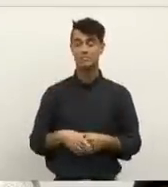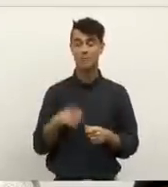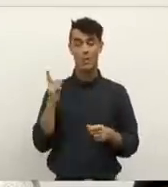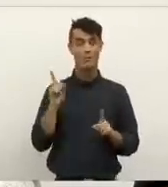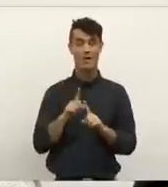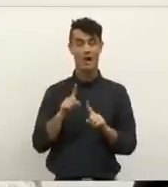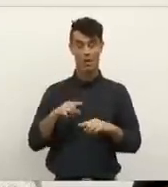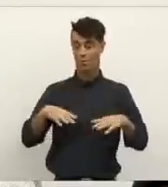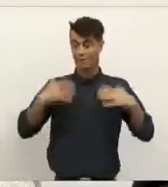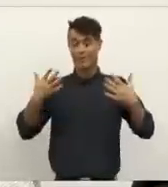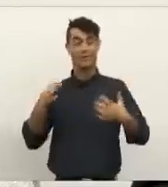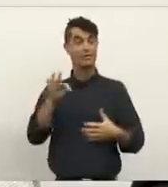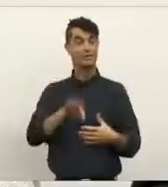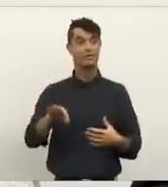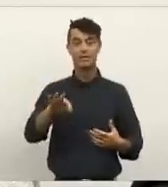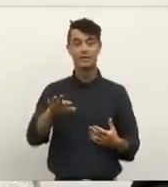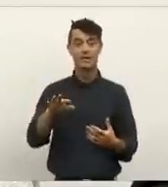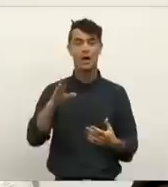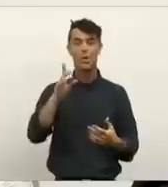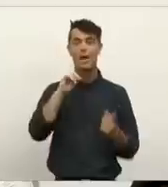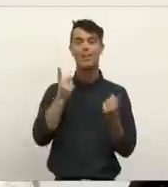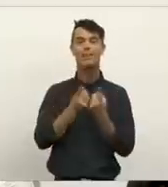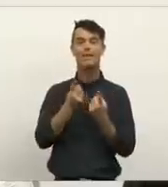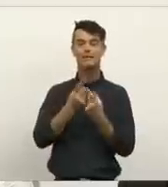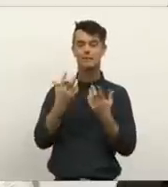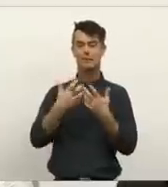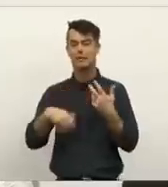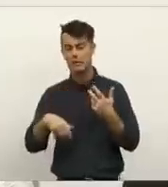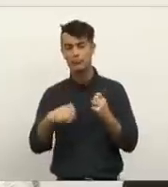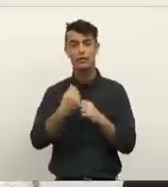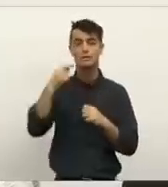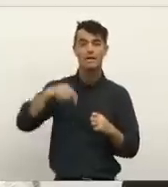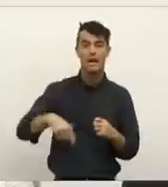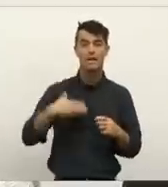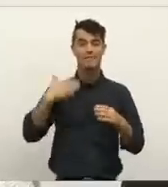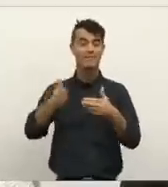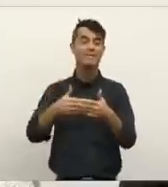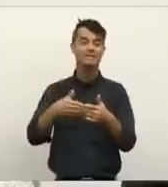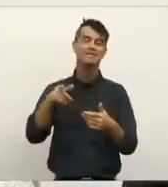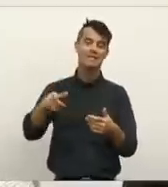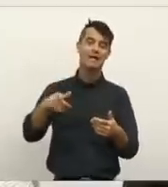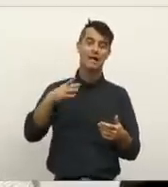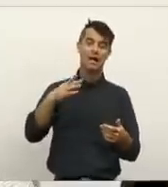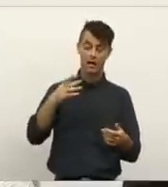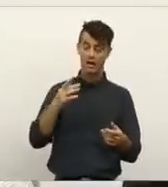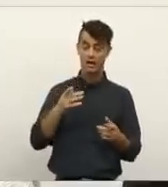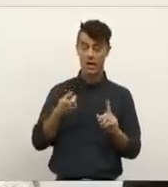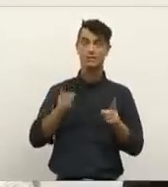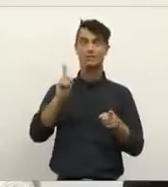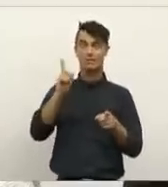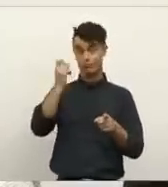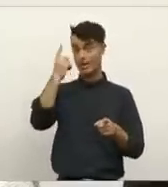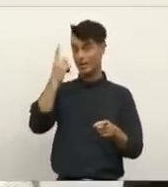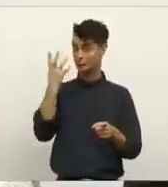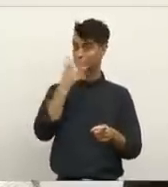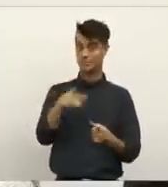and it's only when things don't work or things need repair, or there's issues, that's when you kind of think about how important they are.